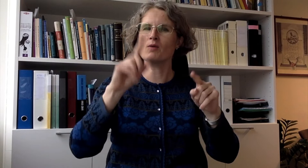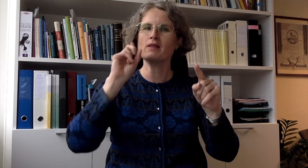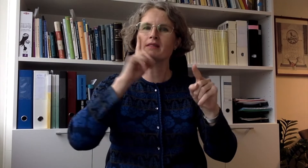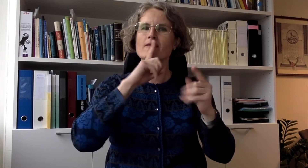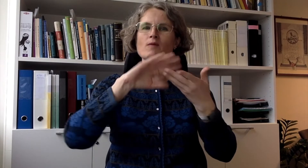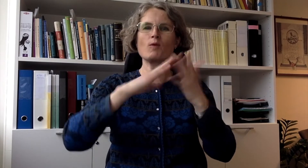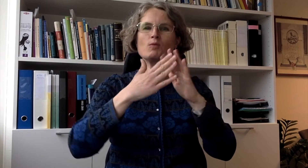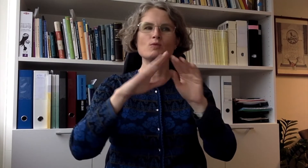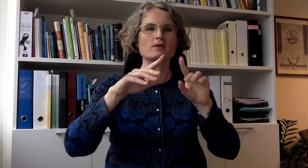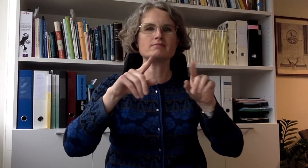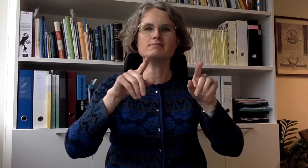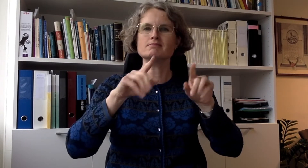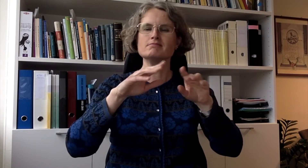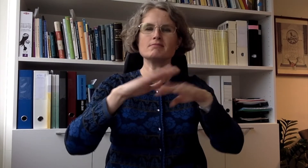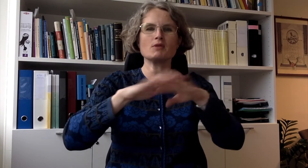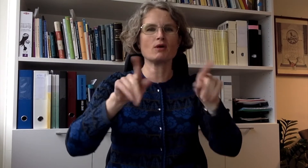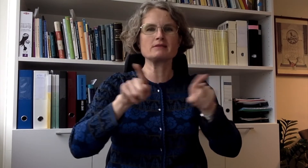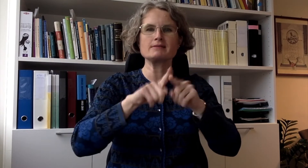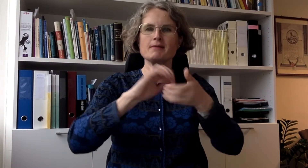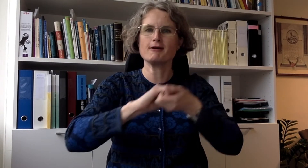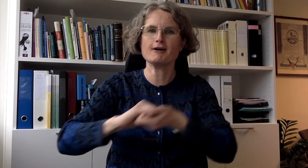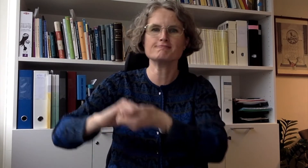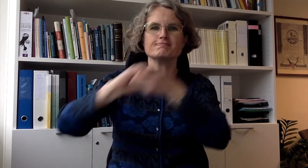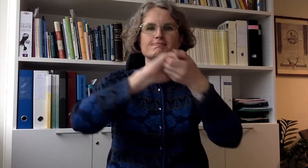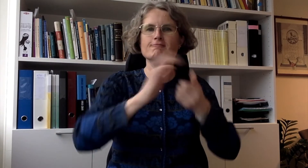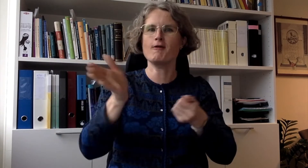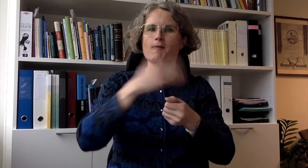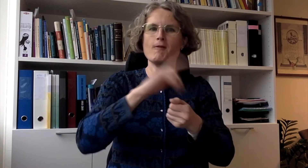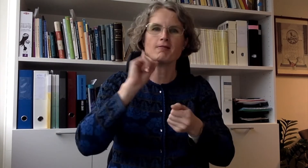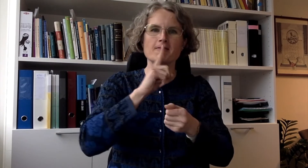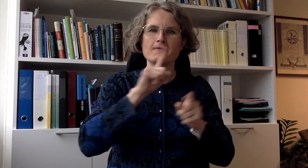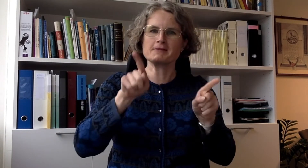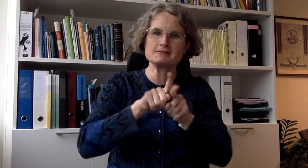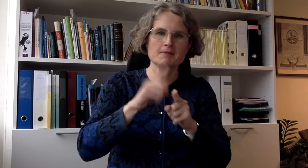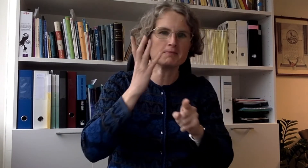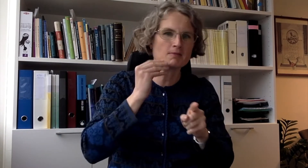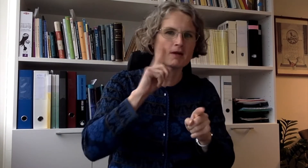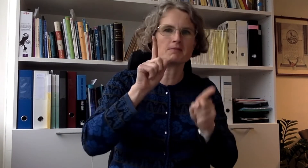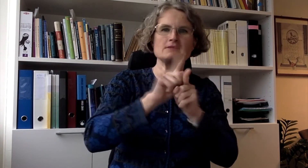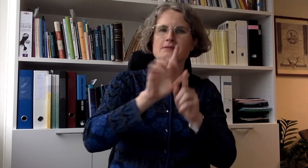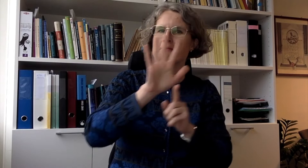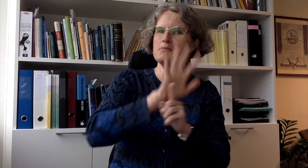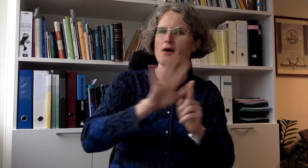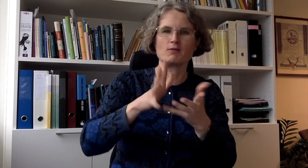Deaf communities not unifying and Deaf people not sharing same experiences and backgrounds.